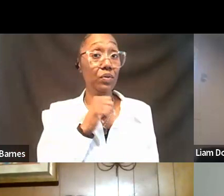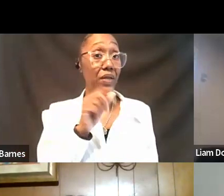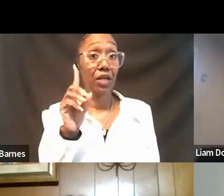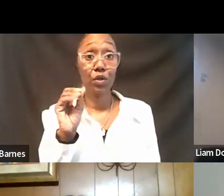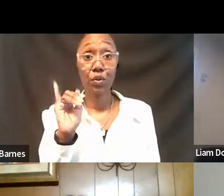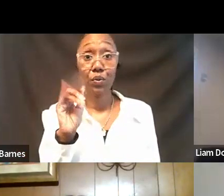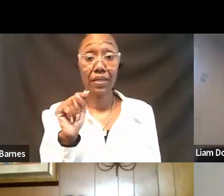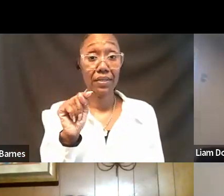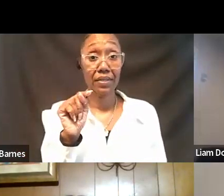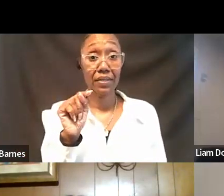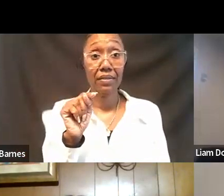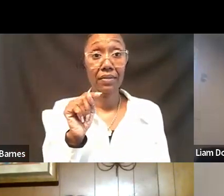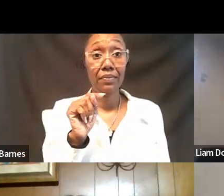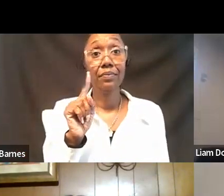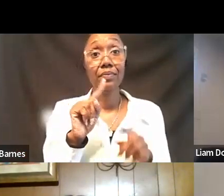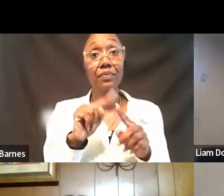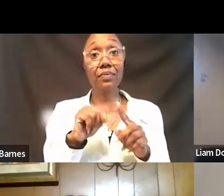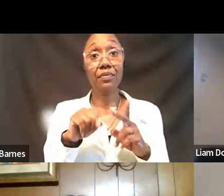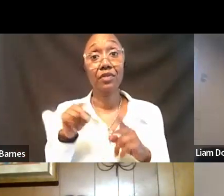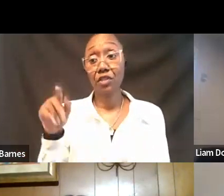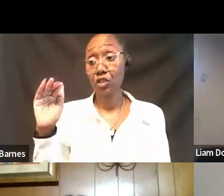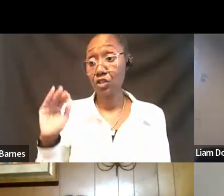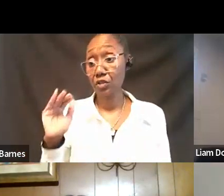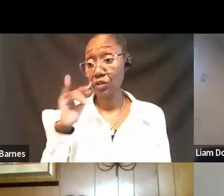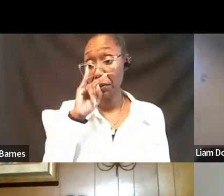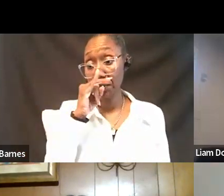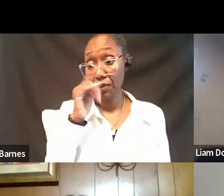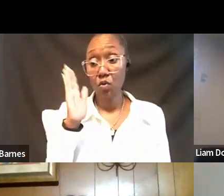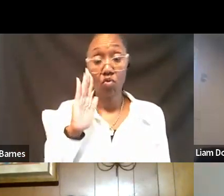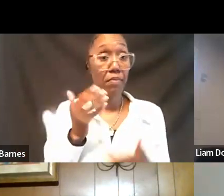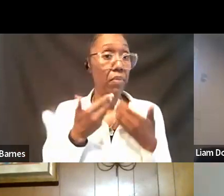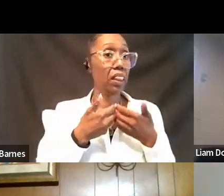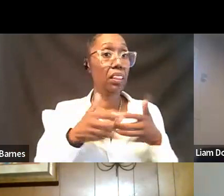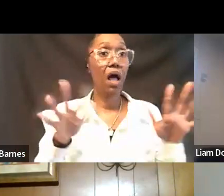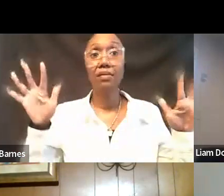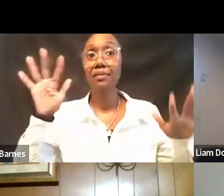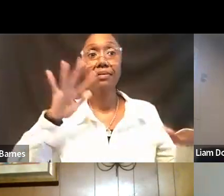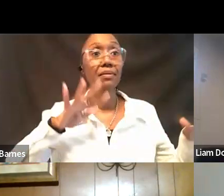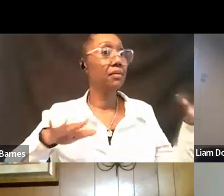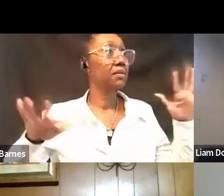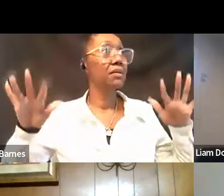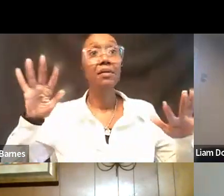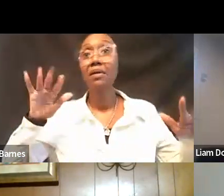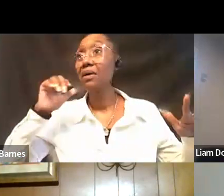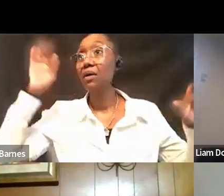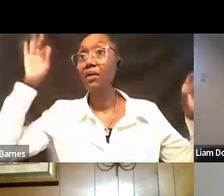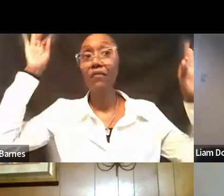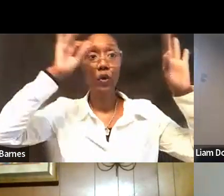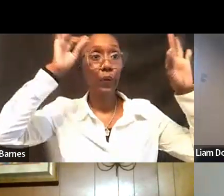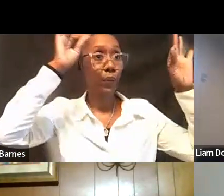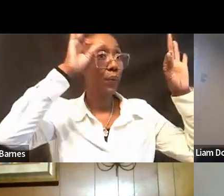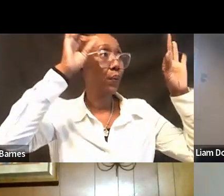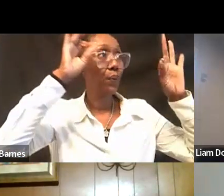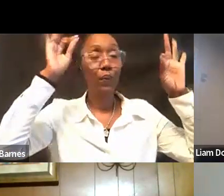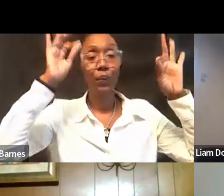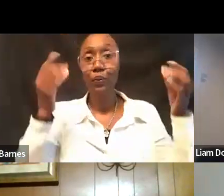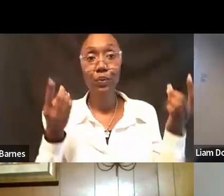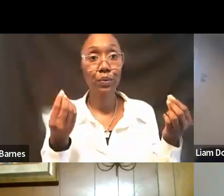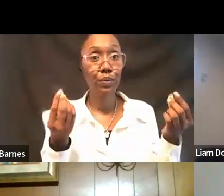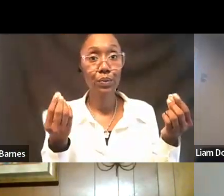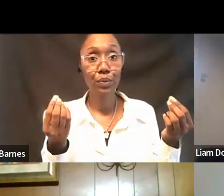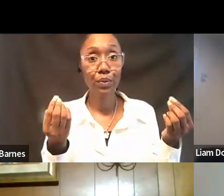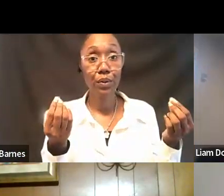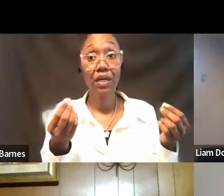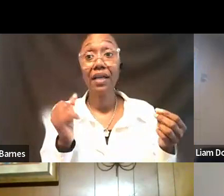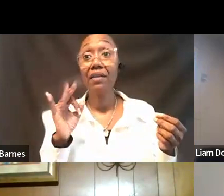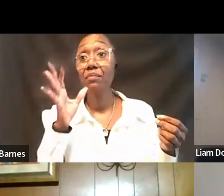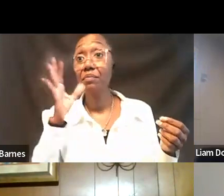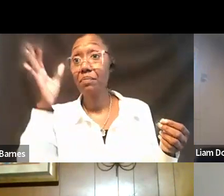Then this shop, the child is gonna be lost and not know what to do. But if we have parent and She's a partnership.